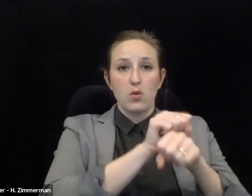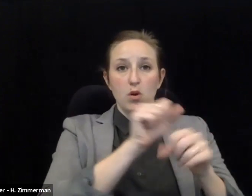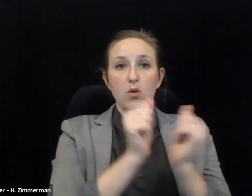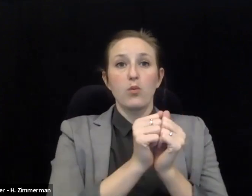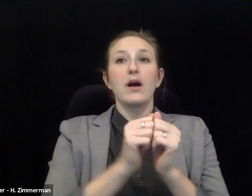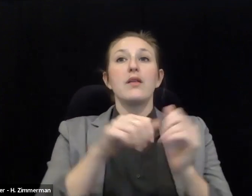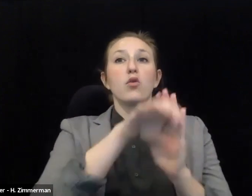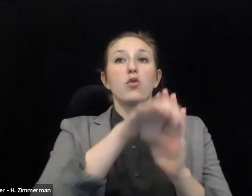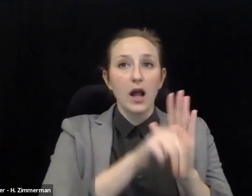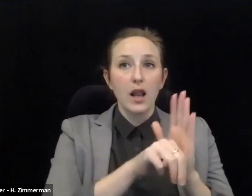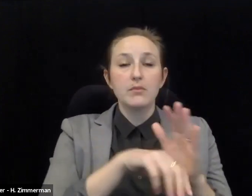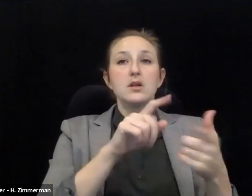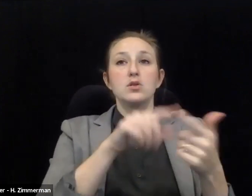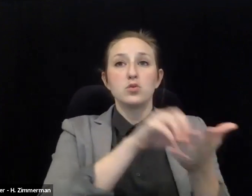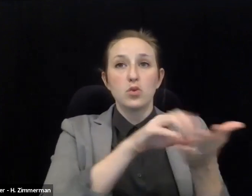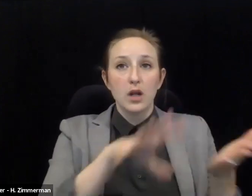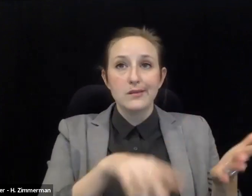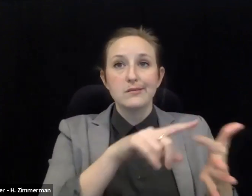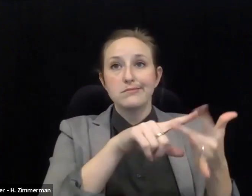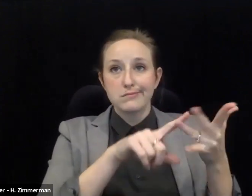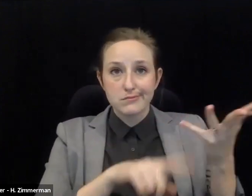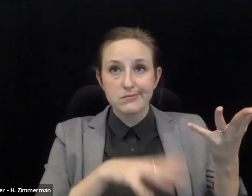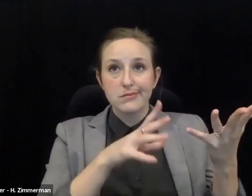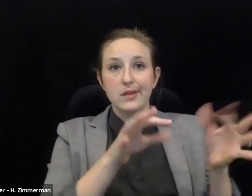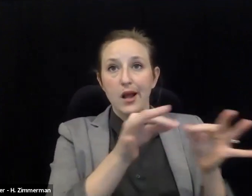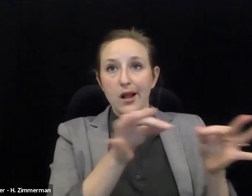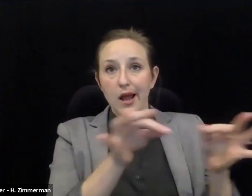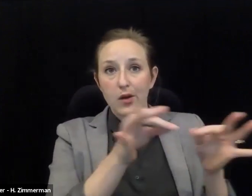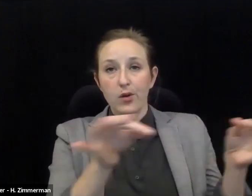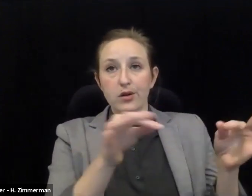Students and then language learning process